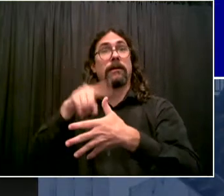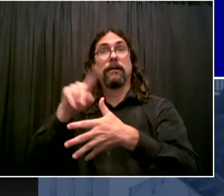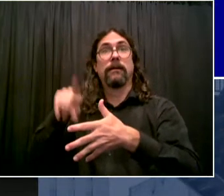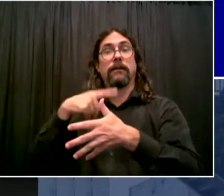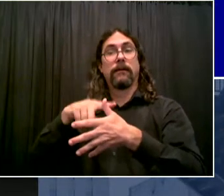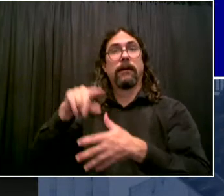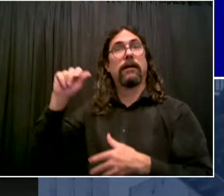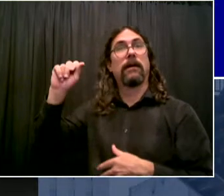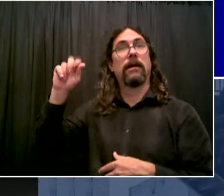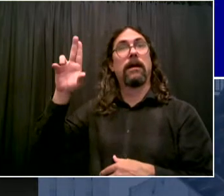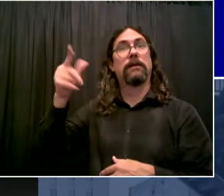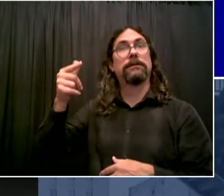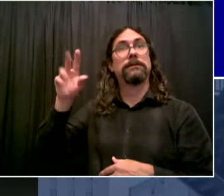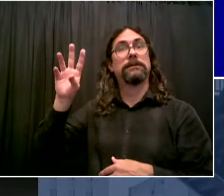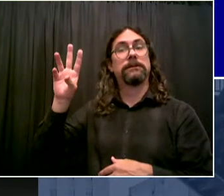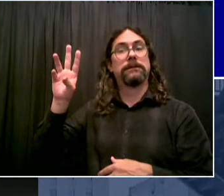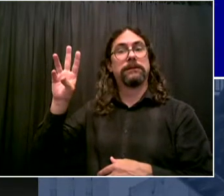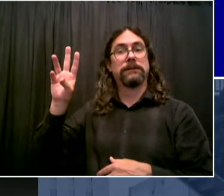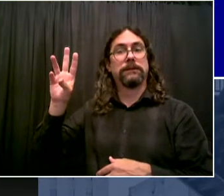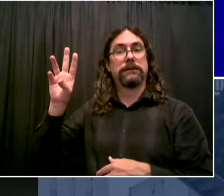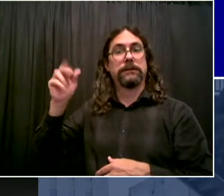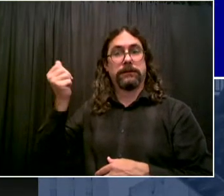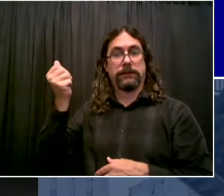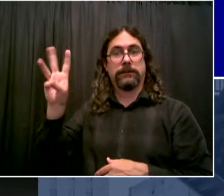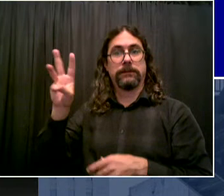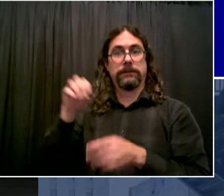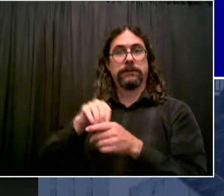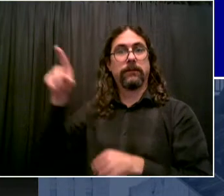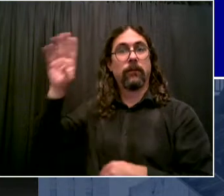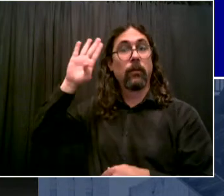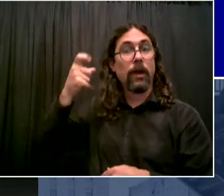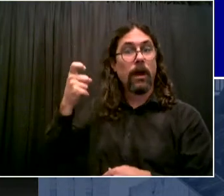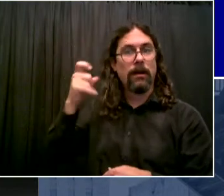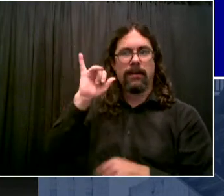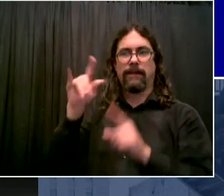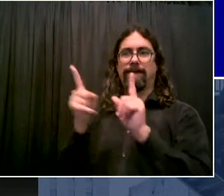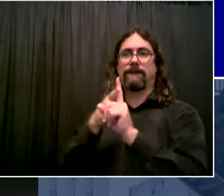AND THE FIRST CONCERT WILL BE IN THE BRONX AND ORCHARD BEACH,